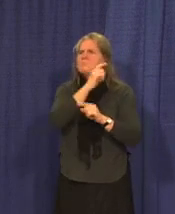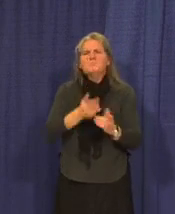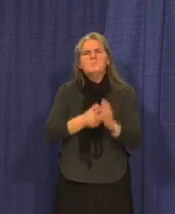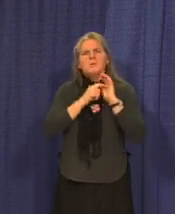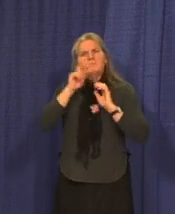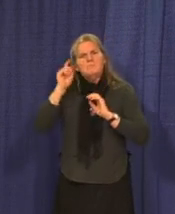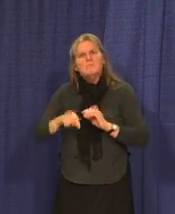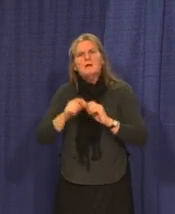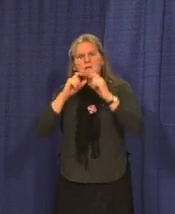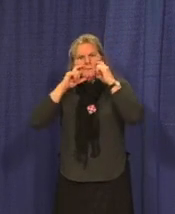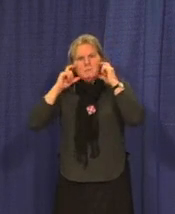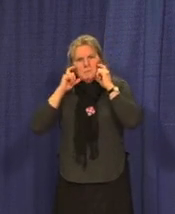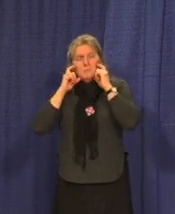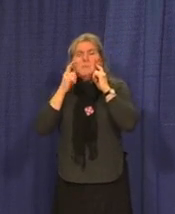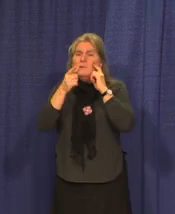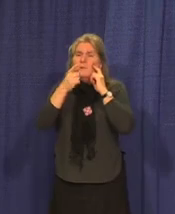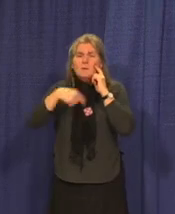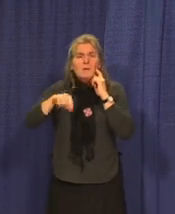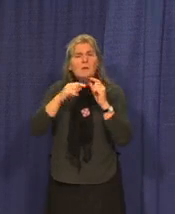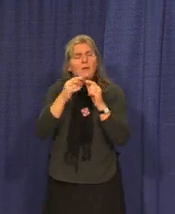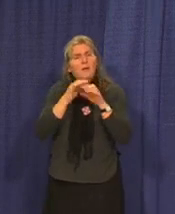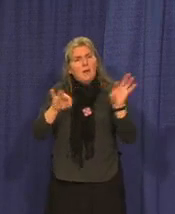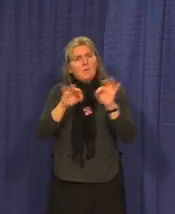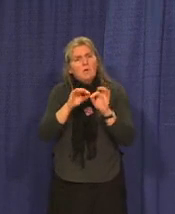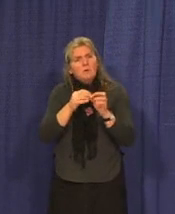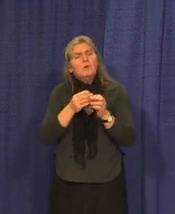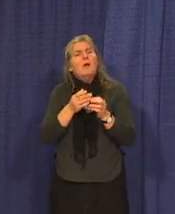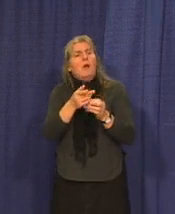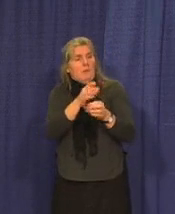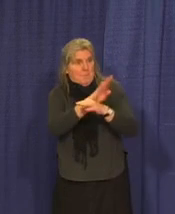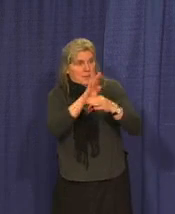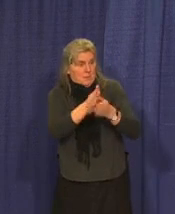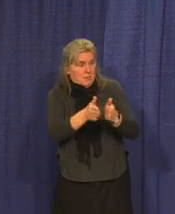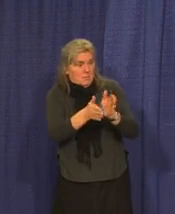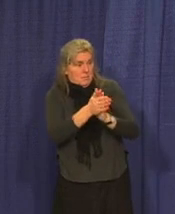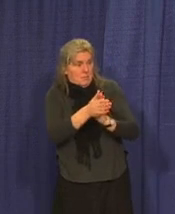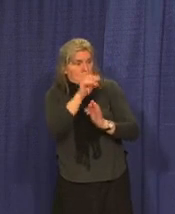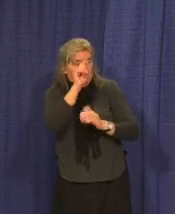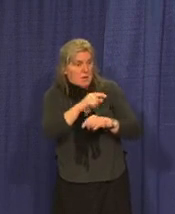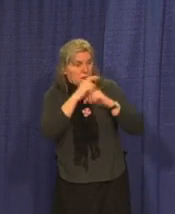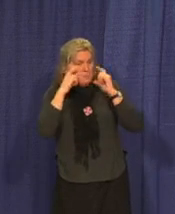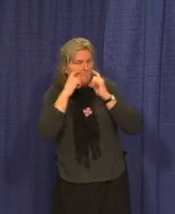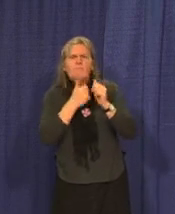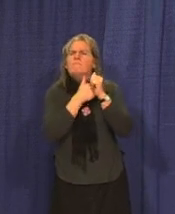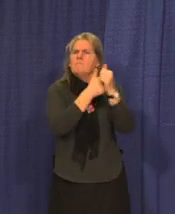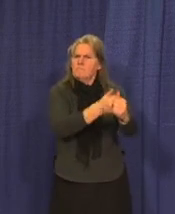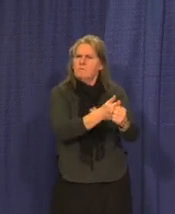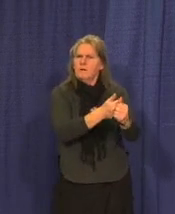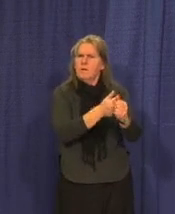places of business as well. It is important to respect the requests of businesses and